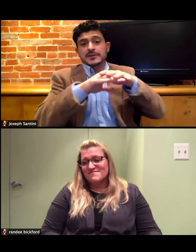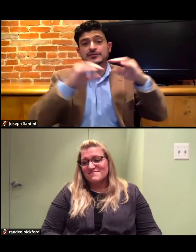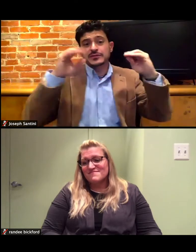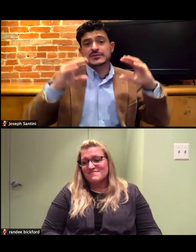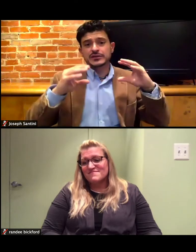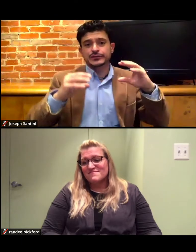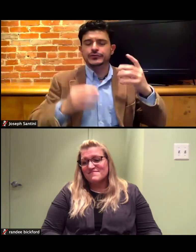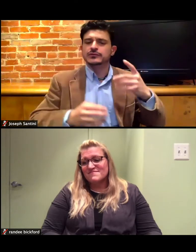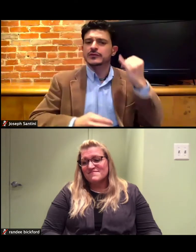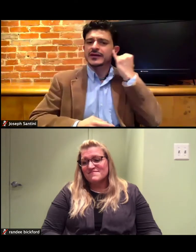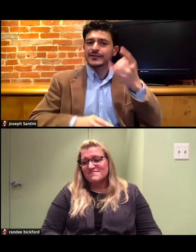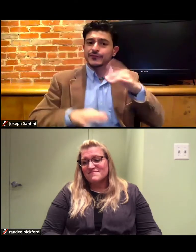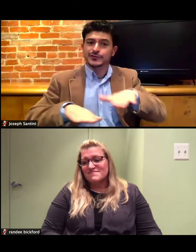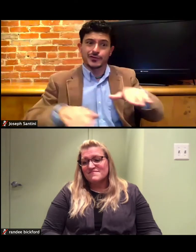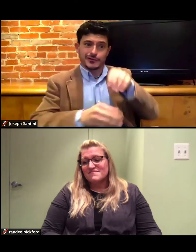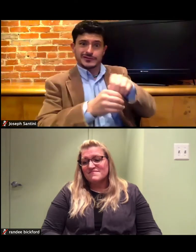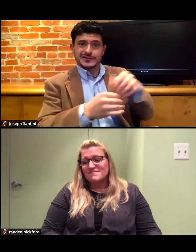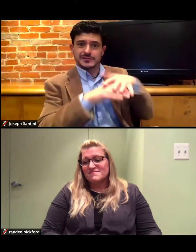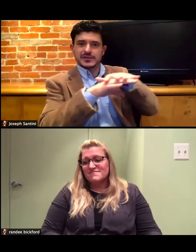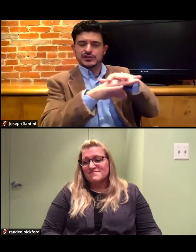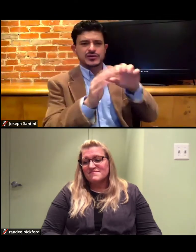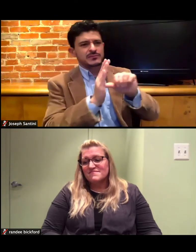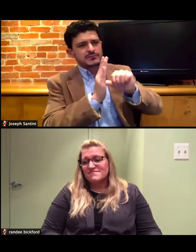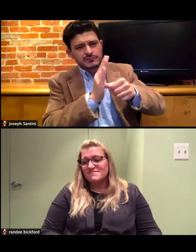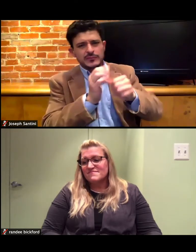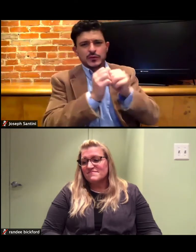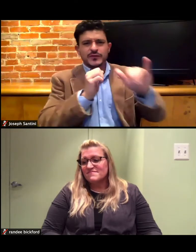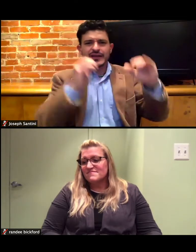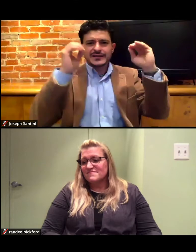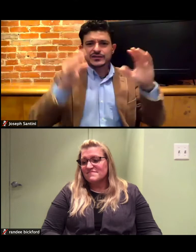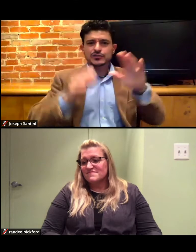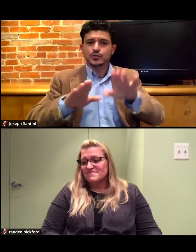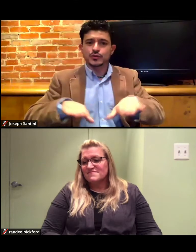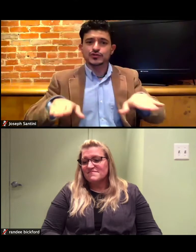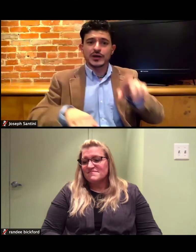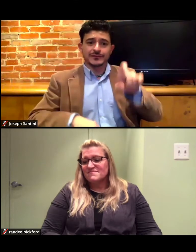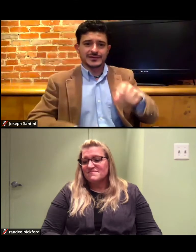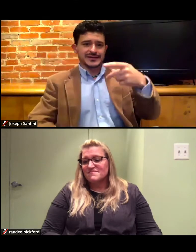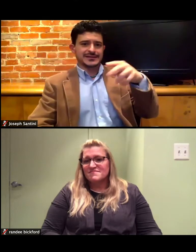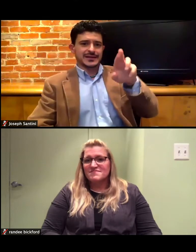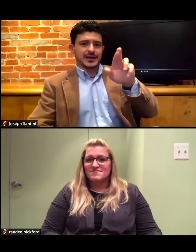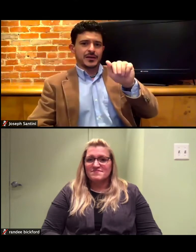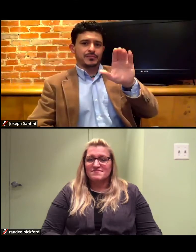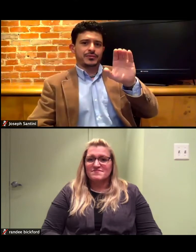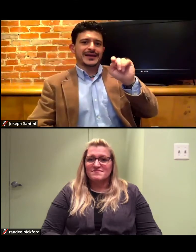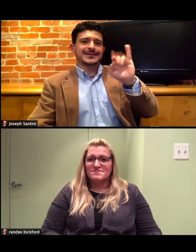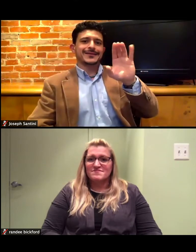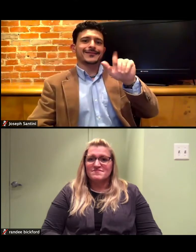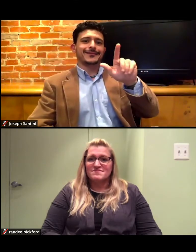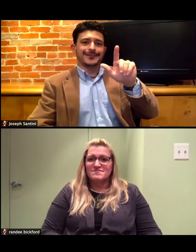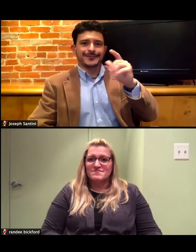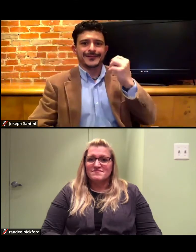of that information. So mainstream teachers, we really need to emphasize that children,